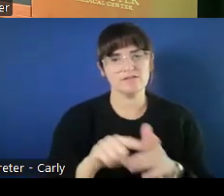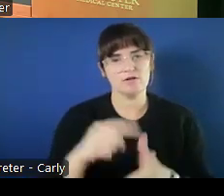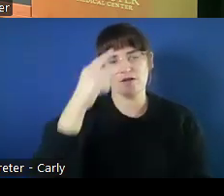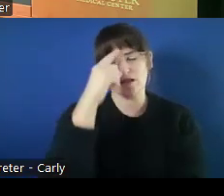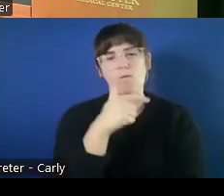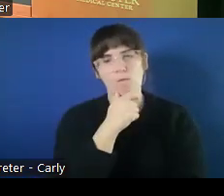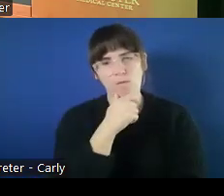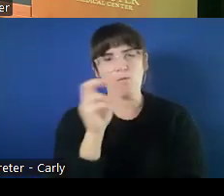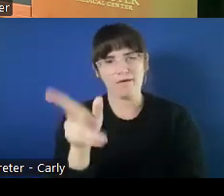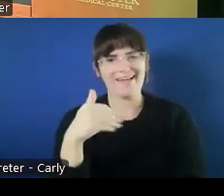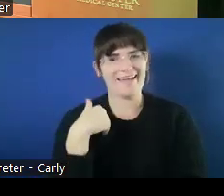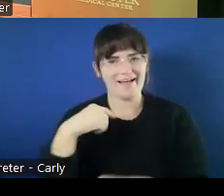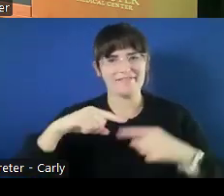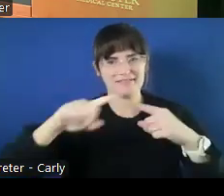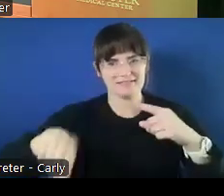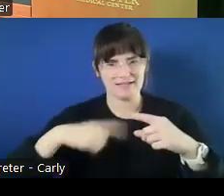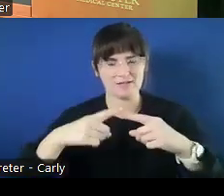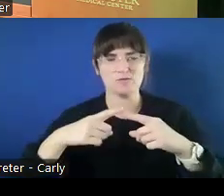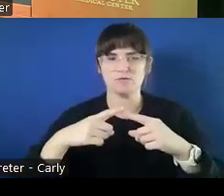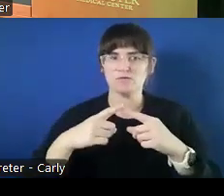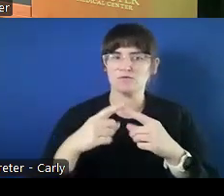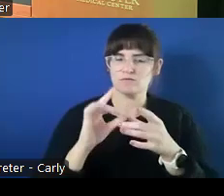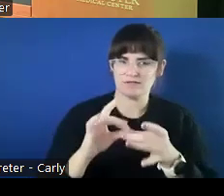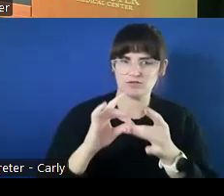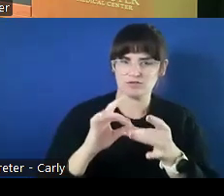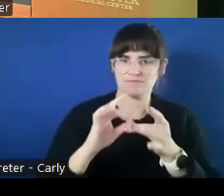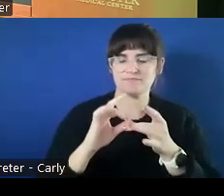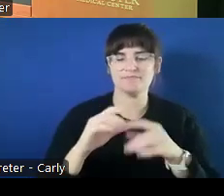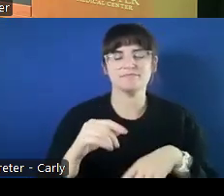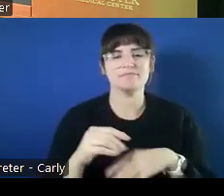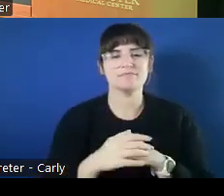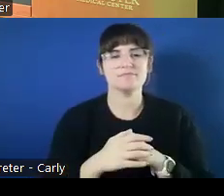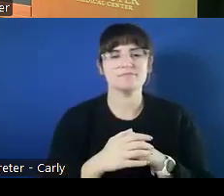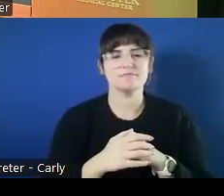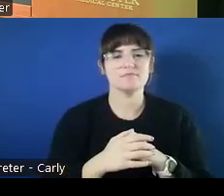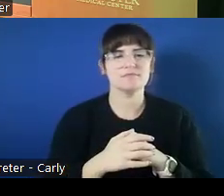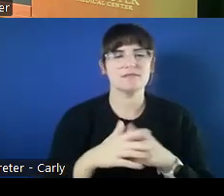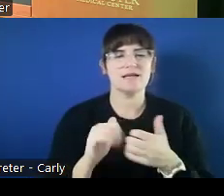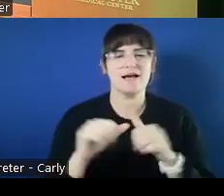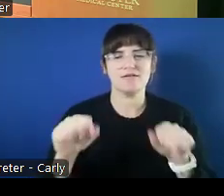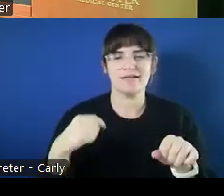cycle this reinforcing relationship are there like where can we kind of you know intervene to kind of